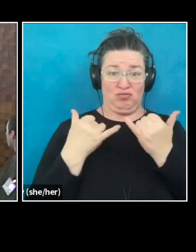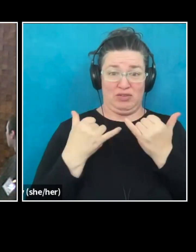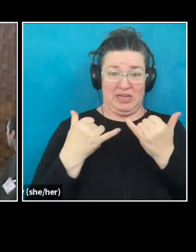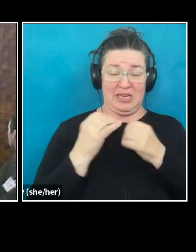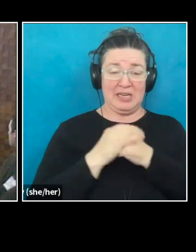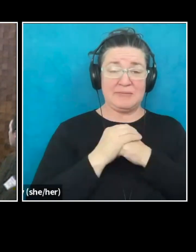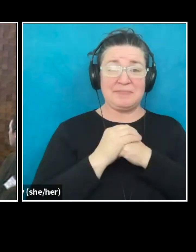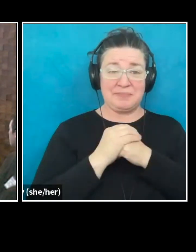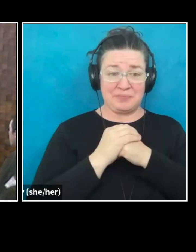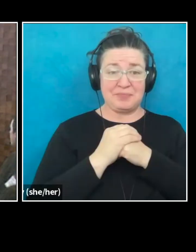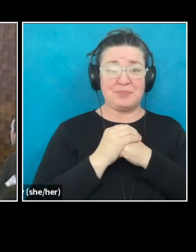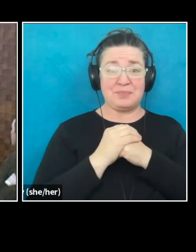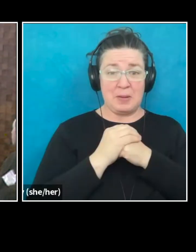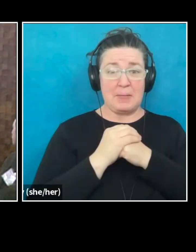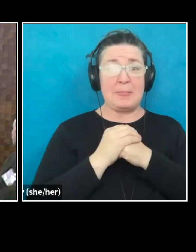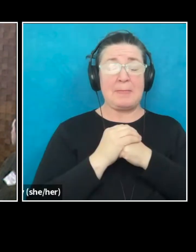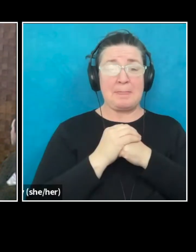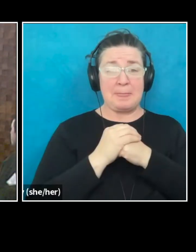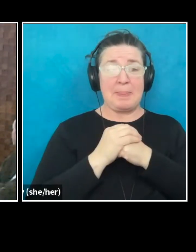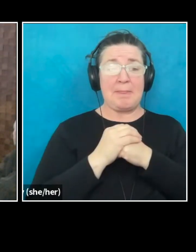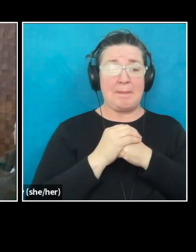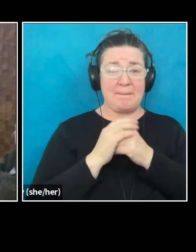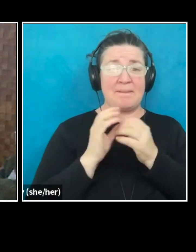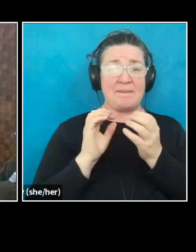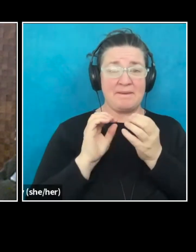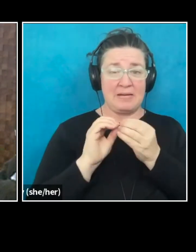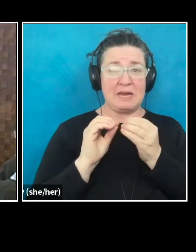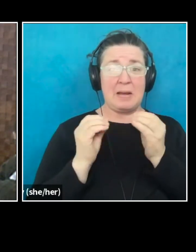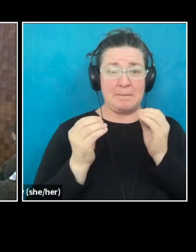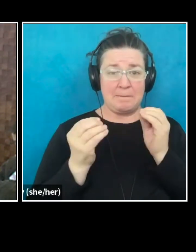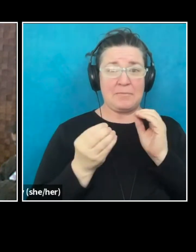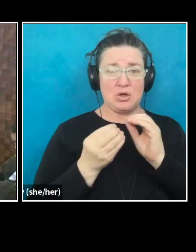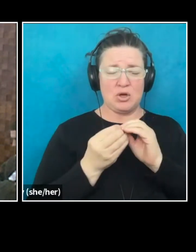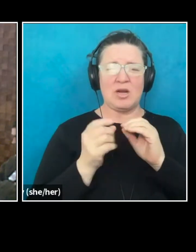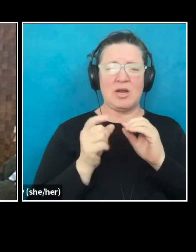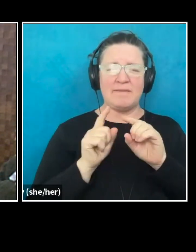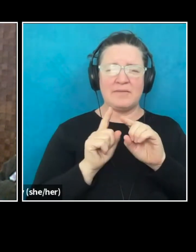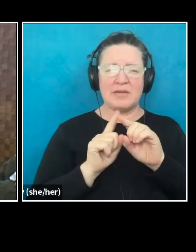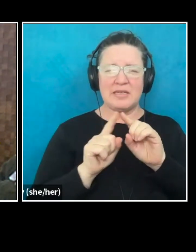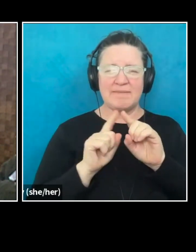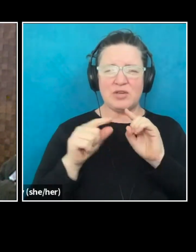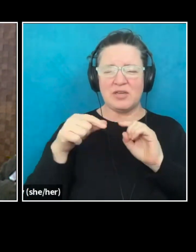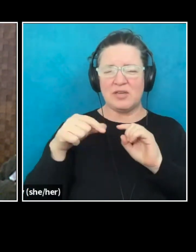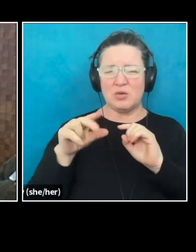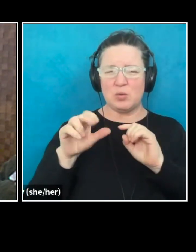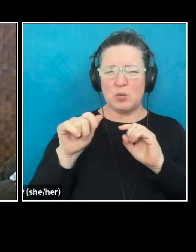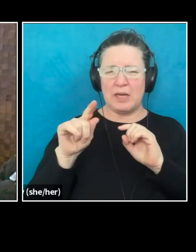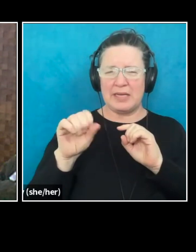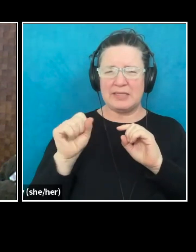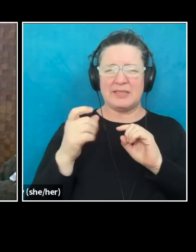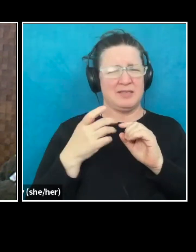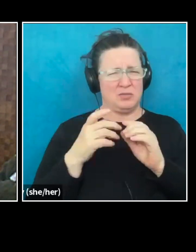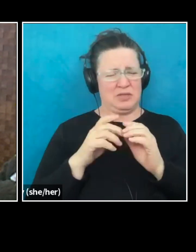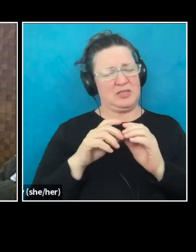of quests was a little bit overwhelming if you were like kind of zooming in like any and uh the